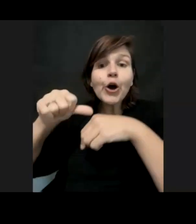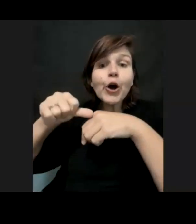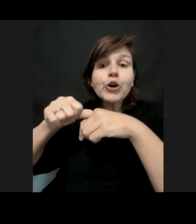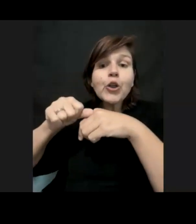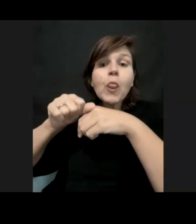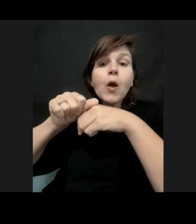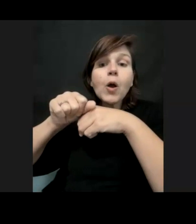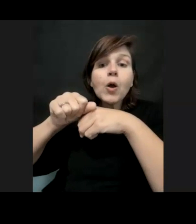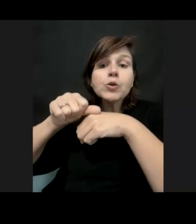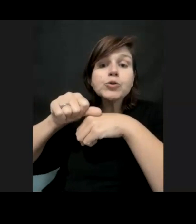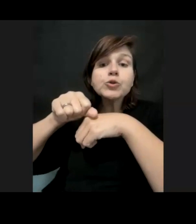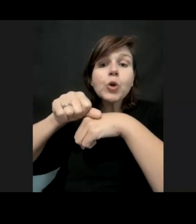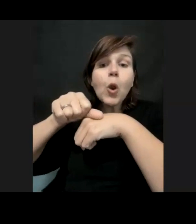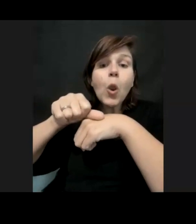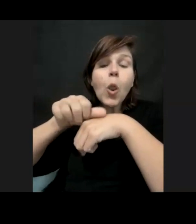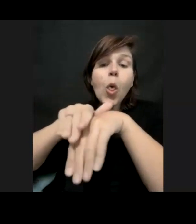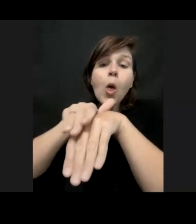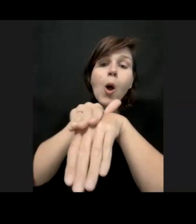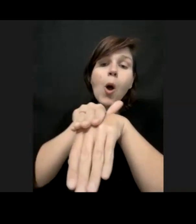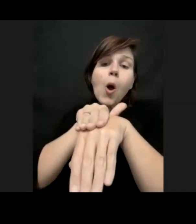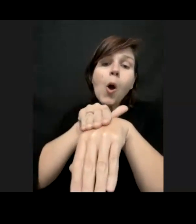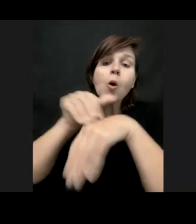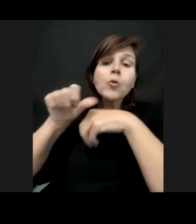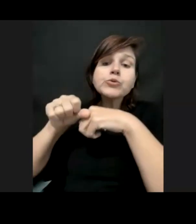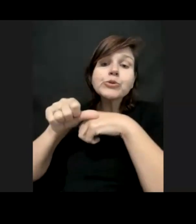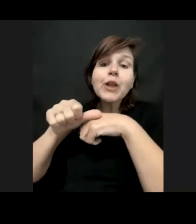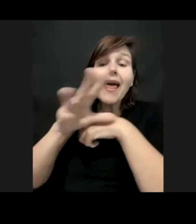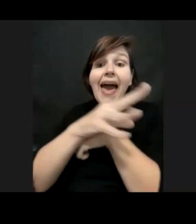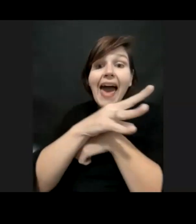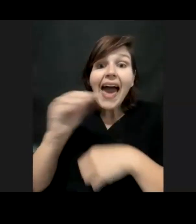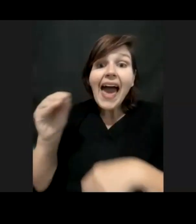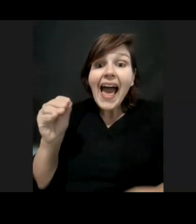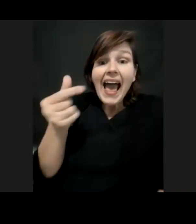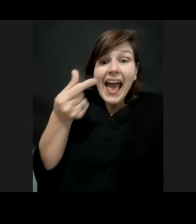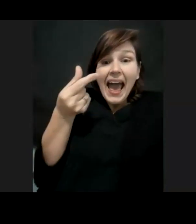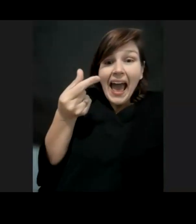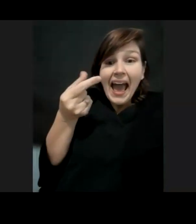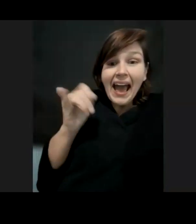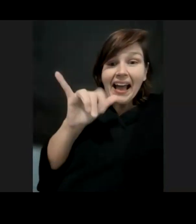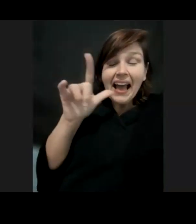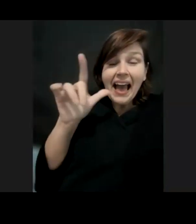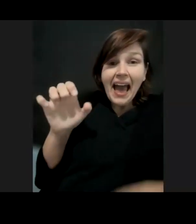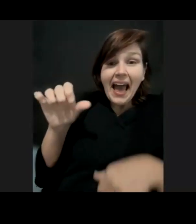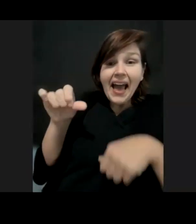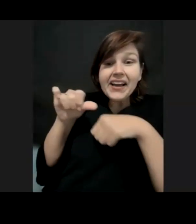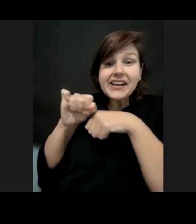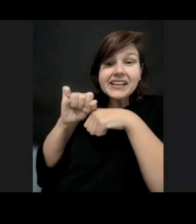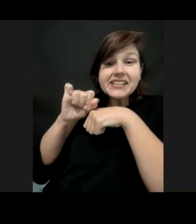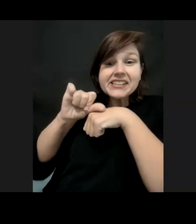Oh, and he saw Gail the Slooowww Snail!